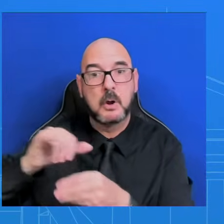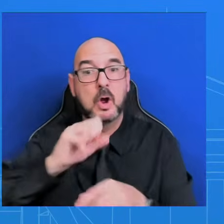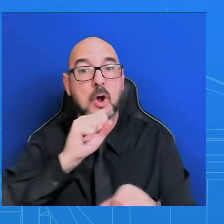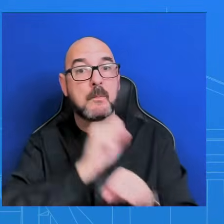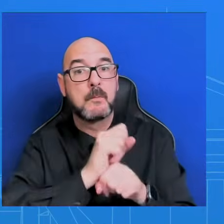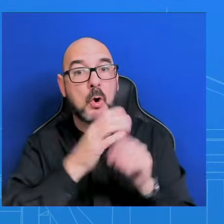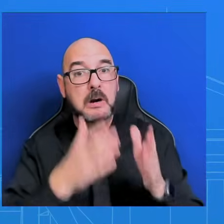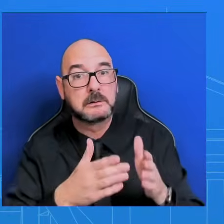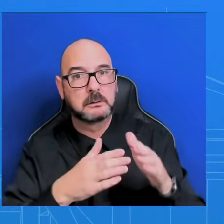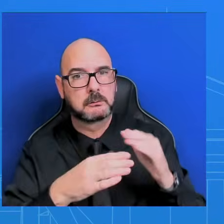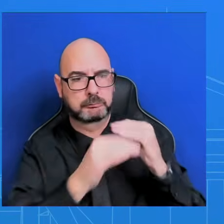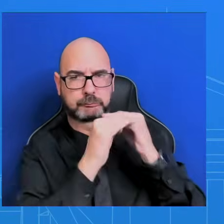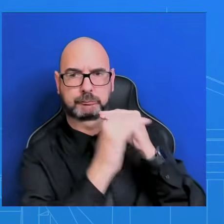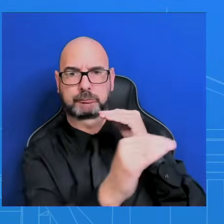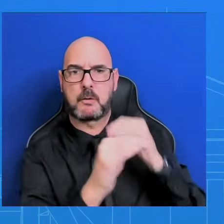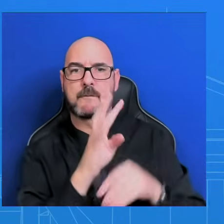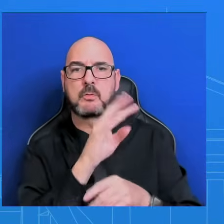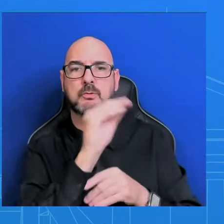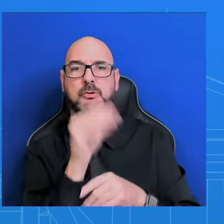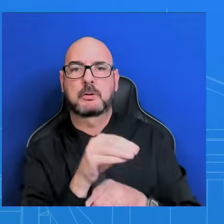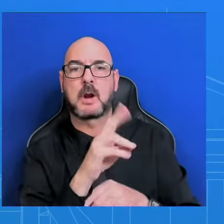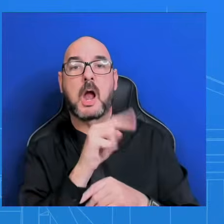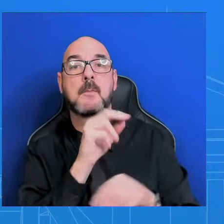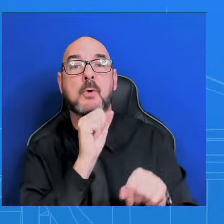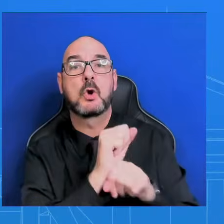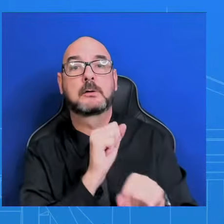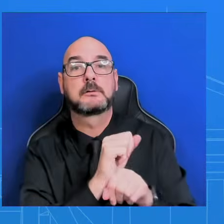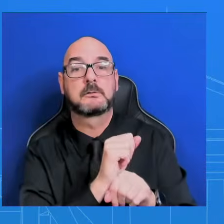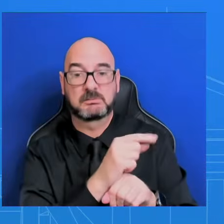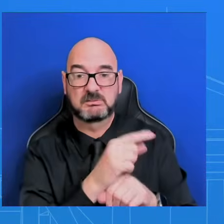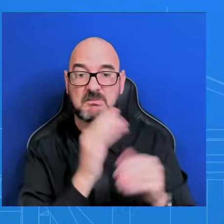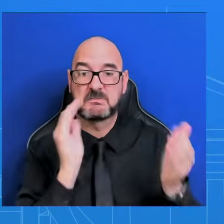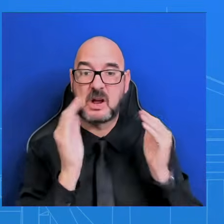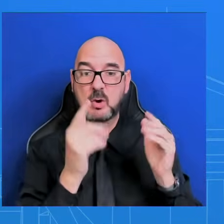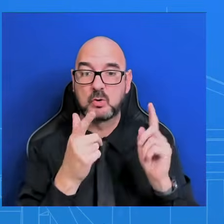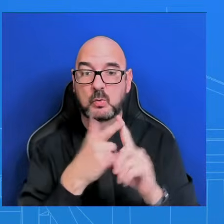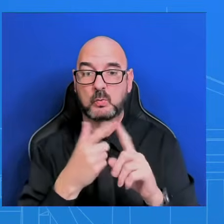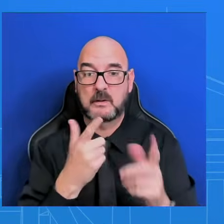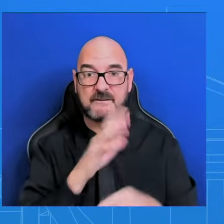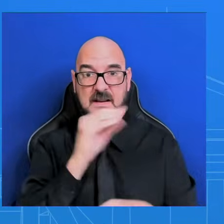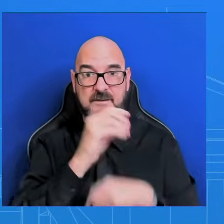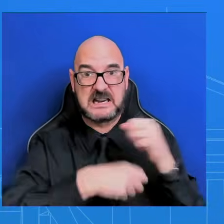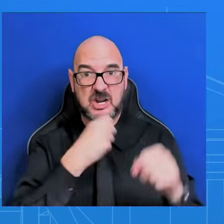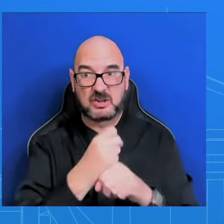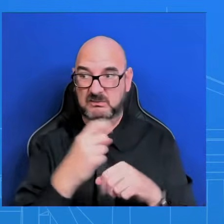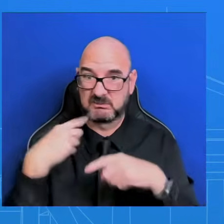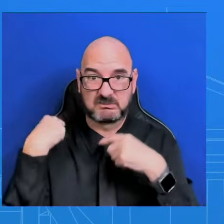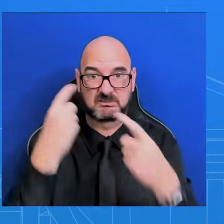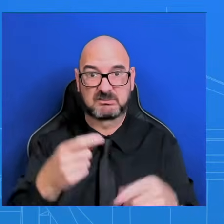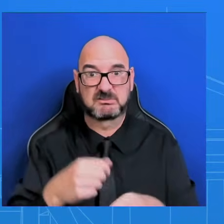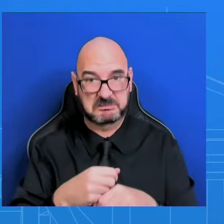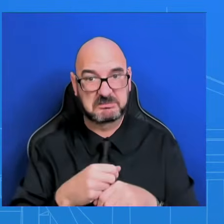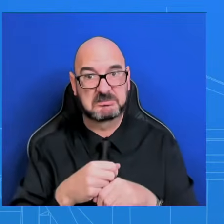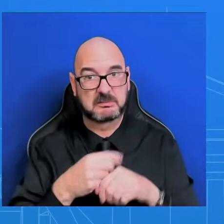Inflation has fallen by about two thirds. We have more work to do, obviously, but we are on the right path.